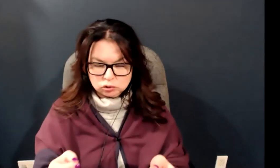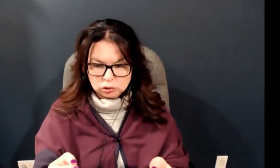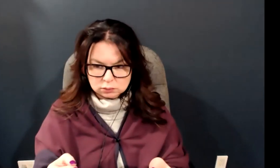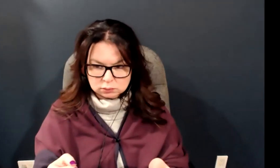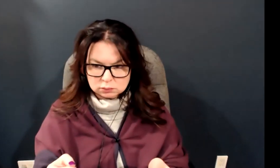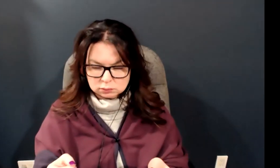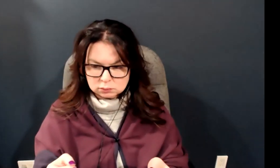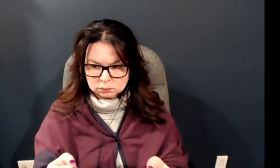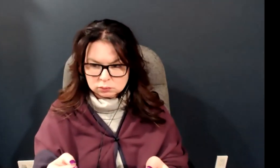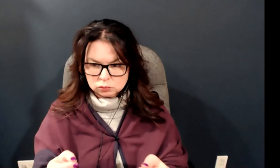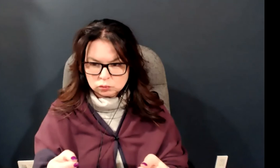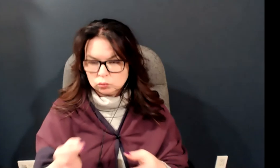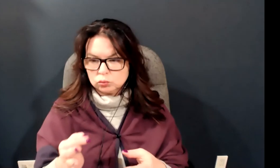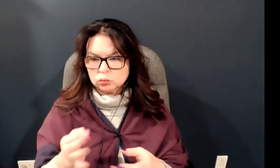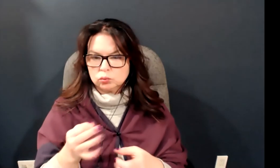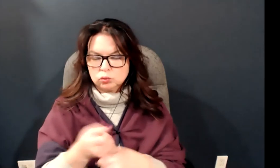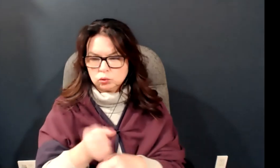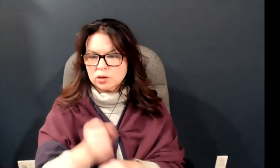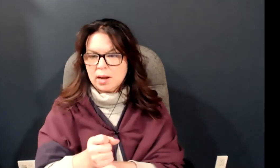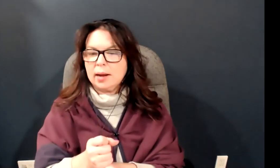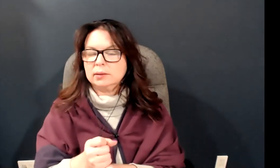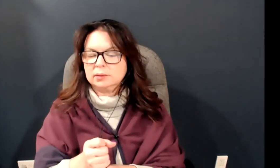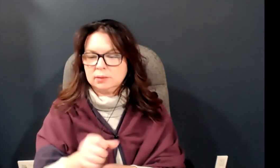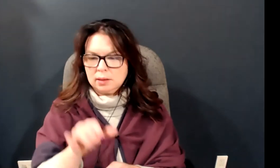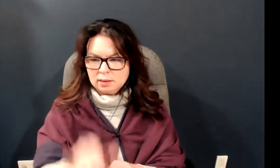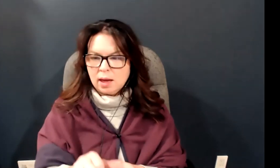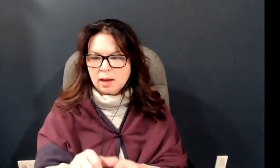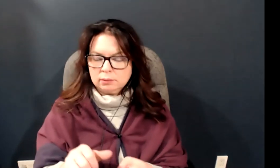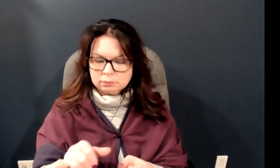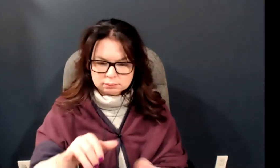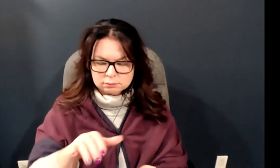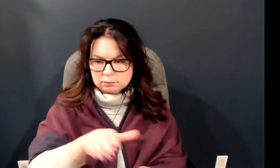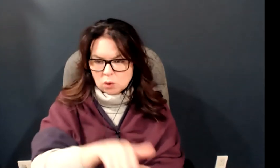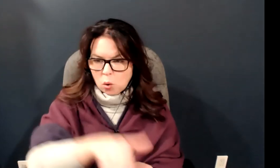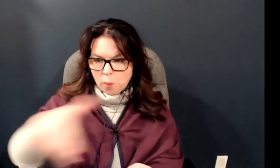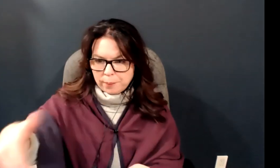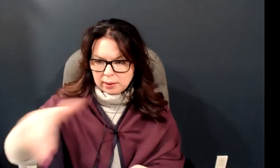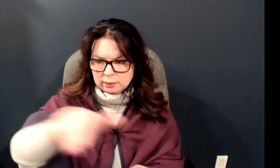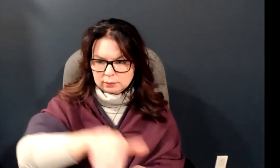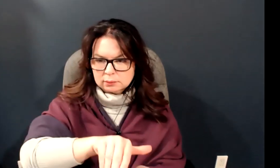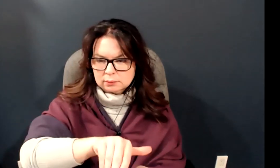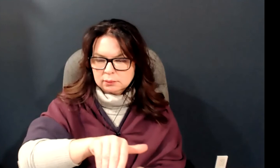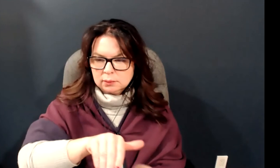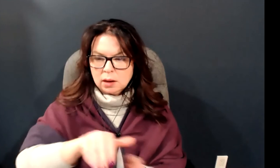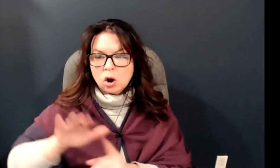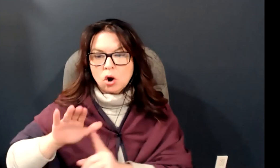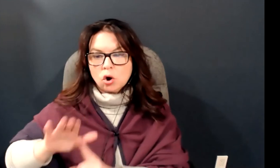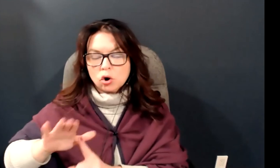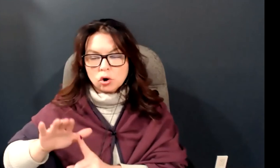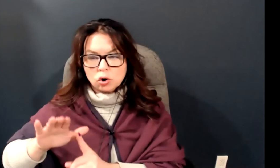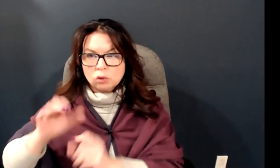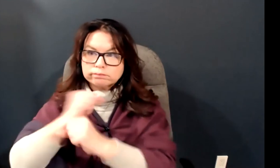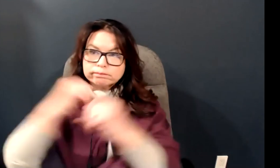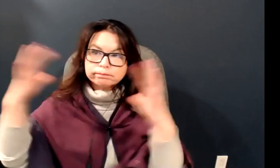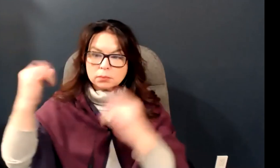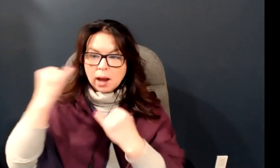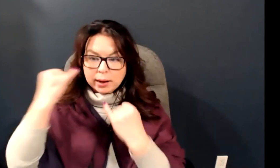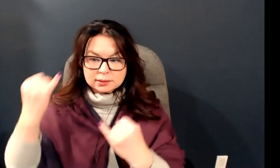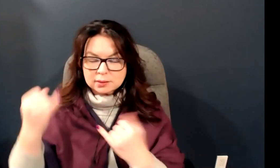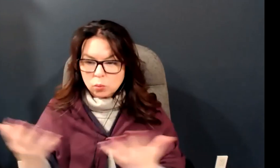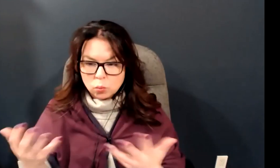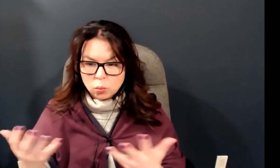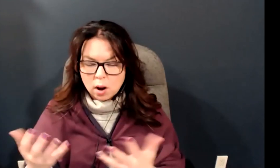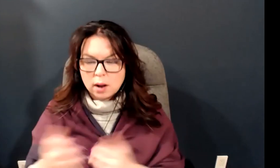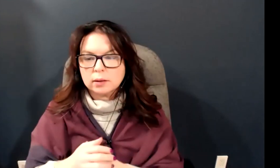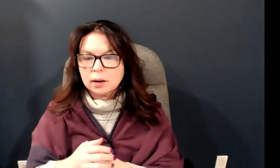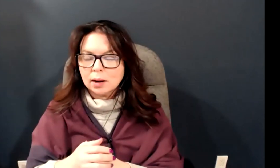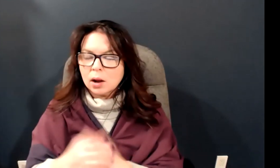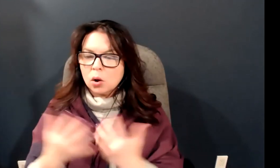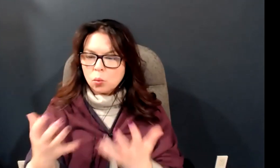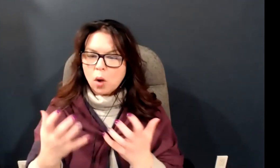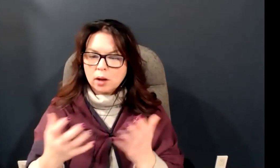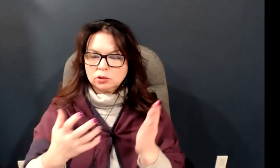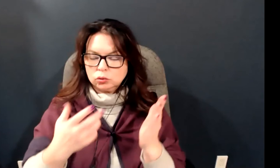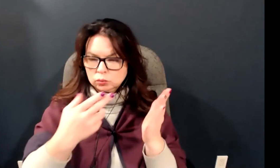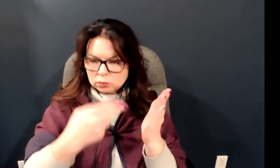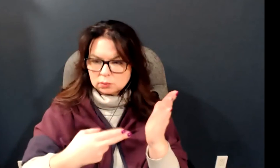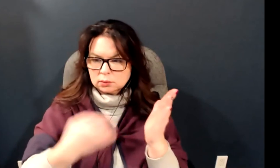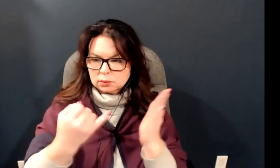then what can belong to the bigger world as well in order for us to be marketable and